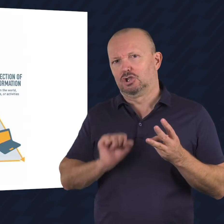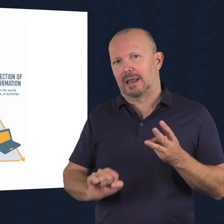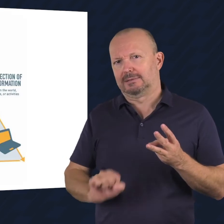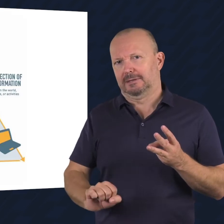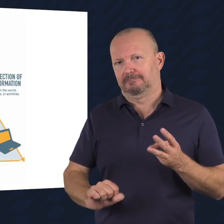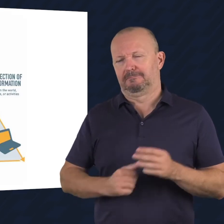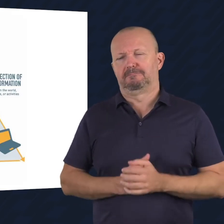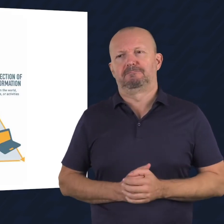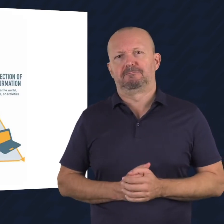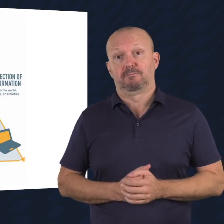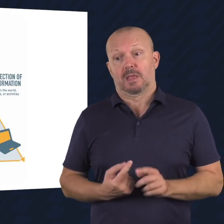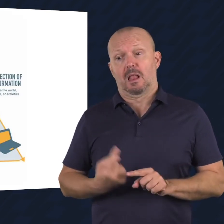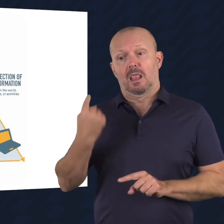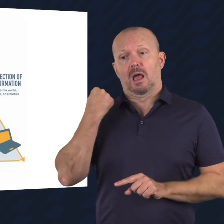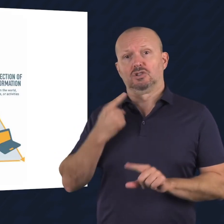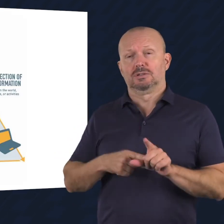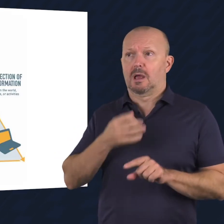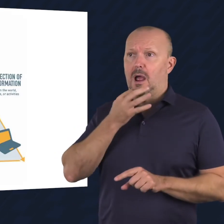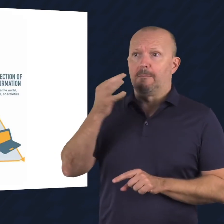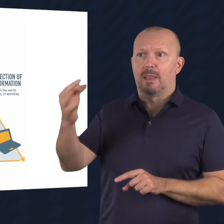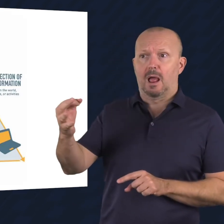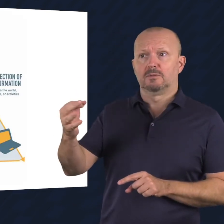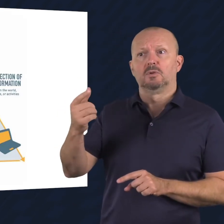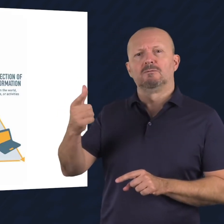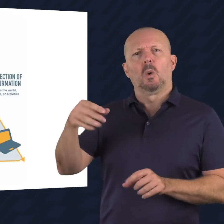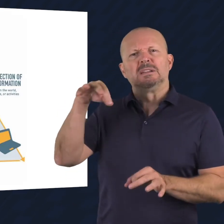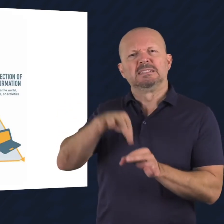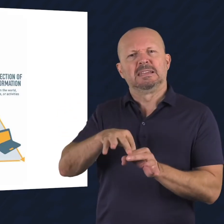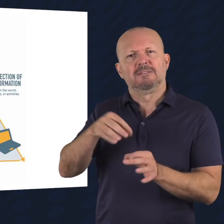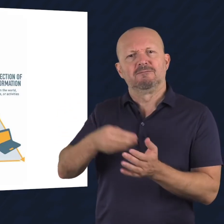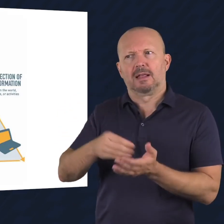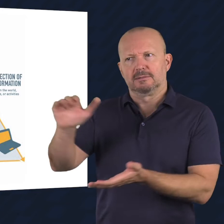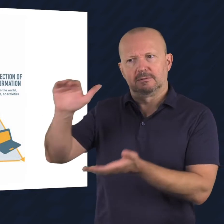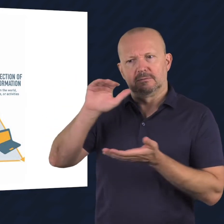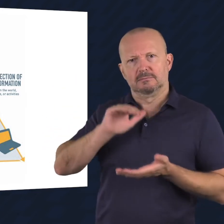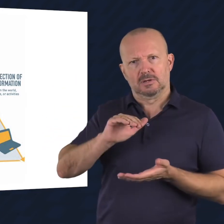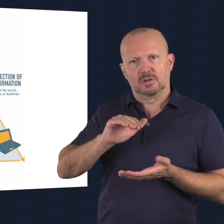Indigeneity. Last year, I applied to the Catalyst Seed Fund